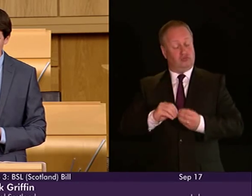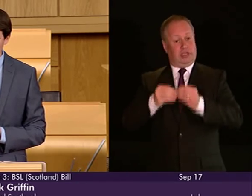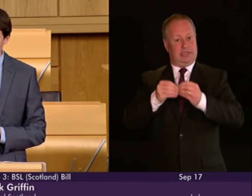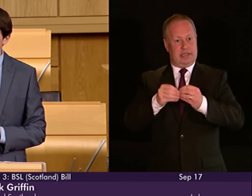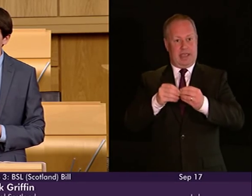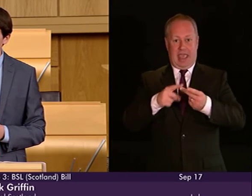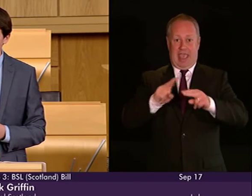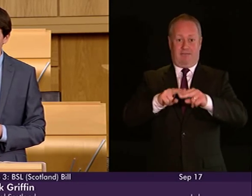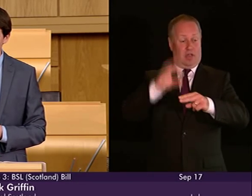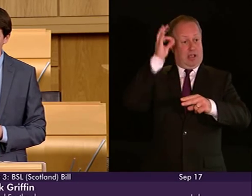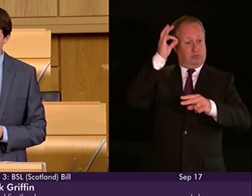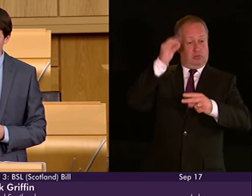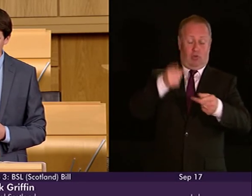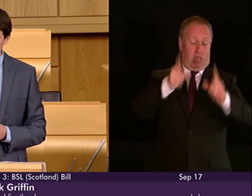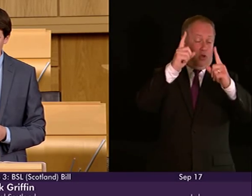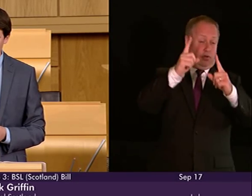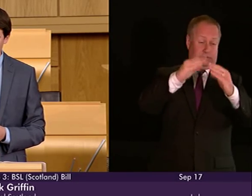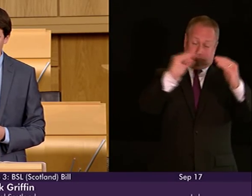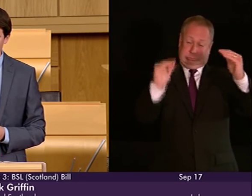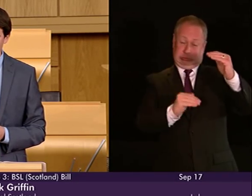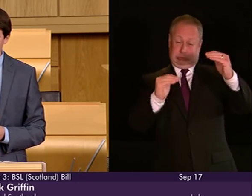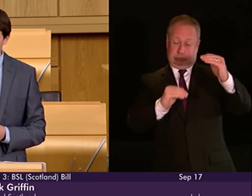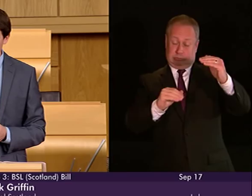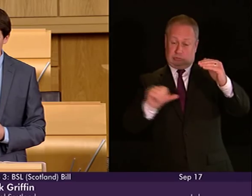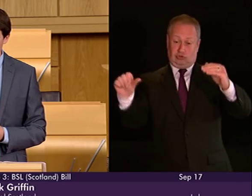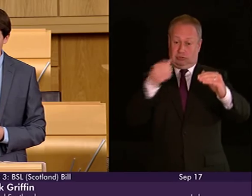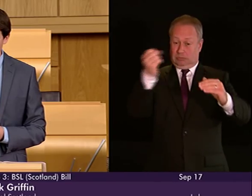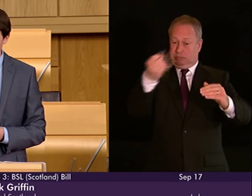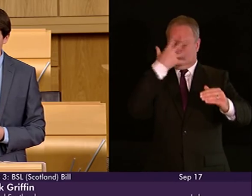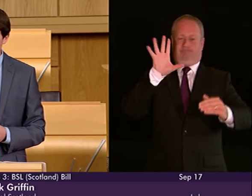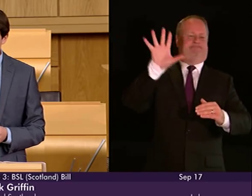persuaded that the minister’s approach of replacing that with a progress report, which